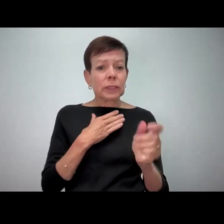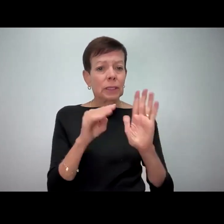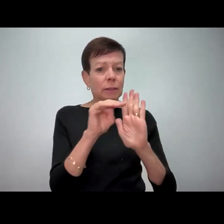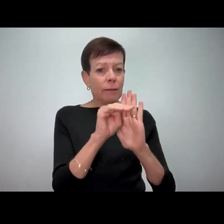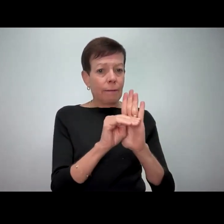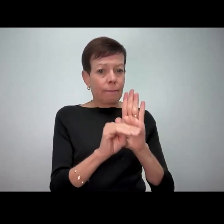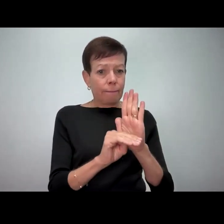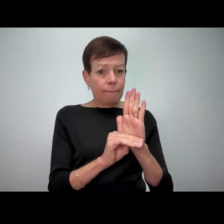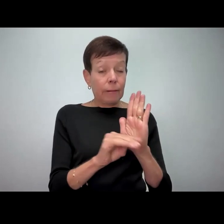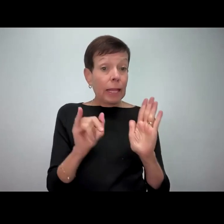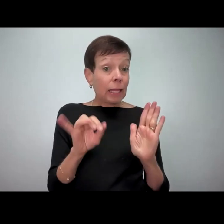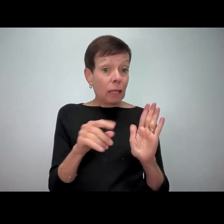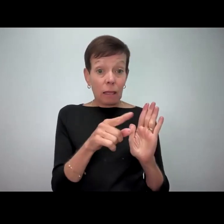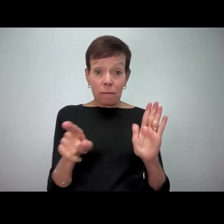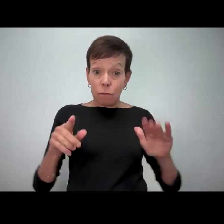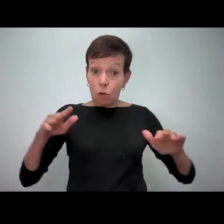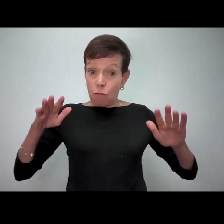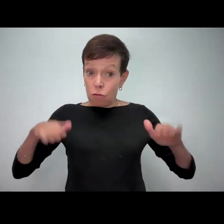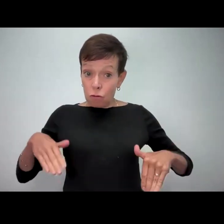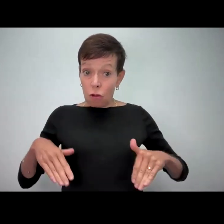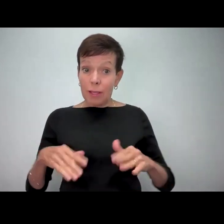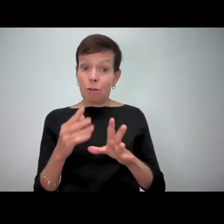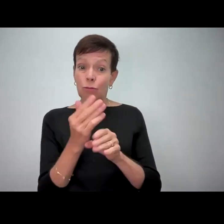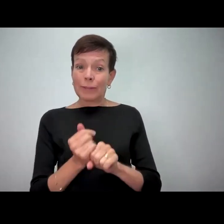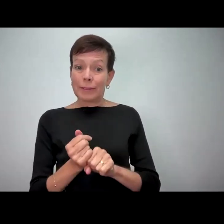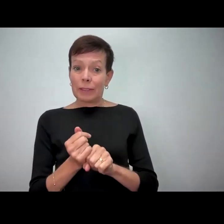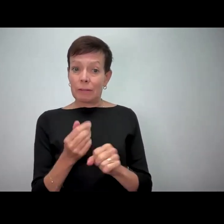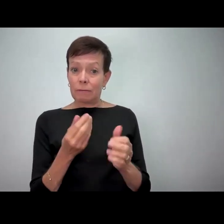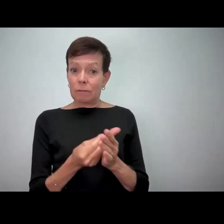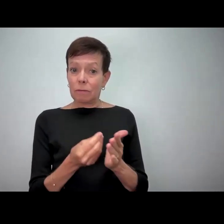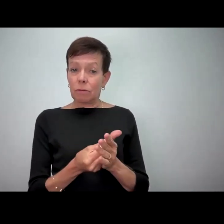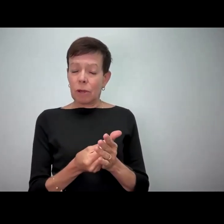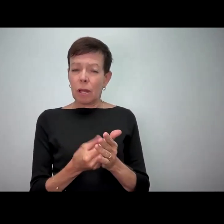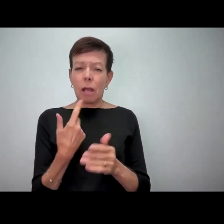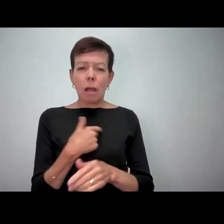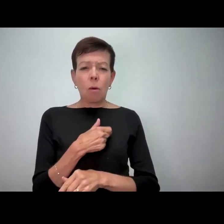the other grants, we want to see that you are very likely to receive that grant. So if we look it up,